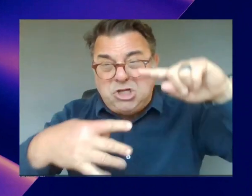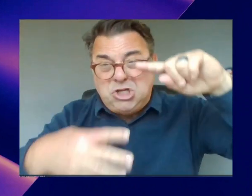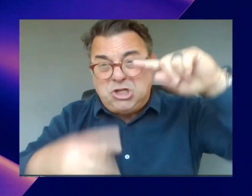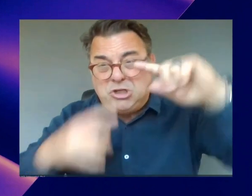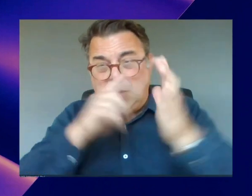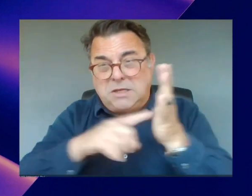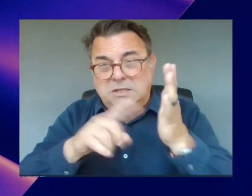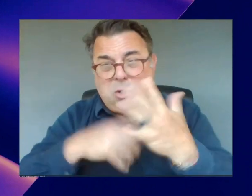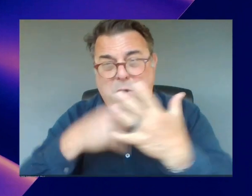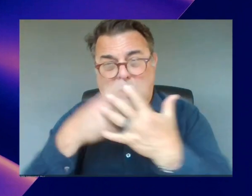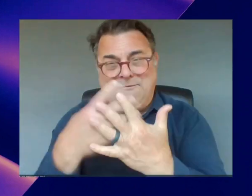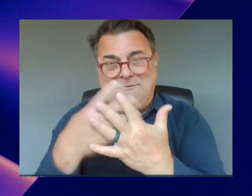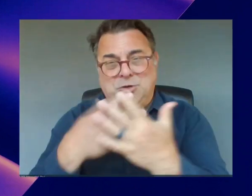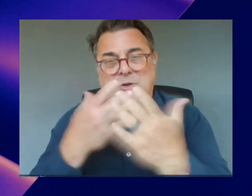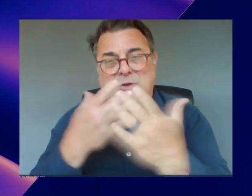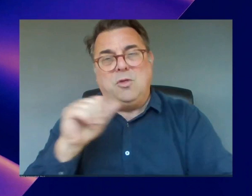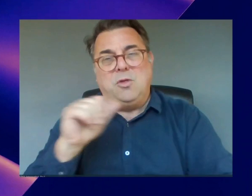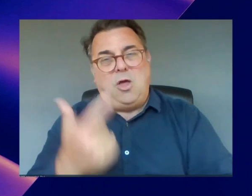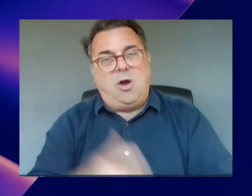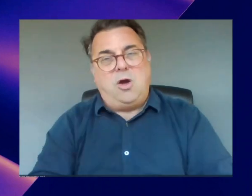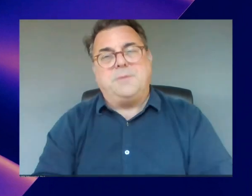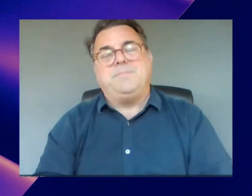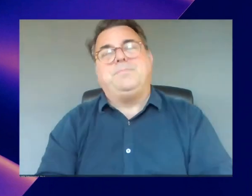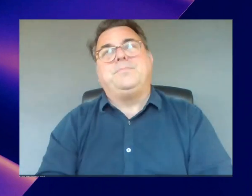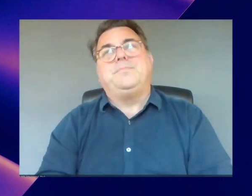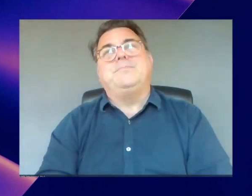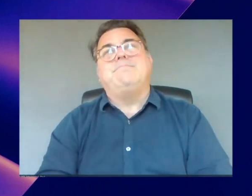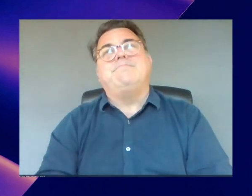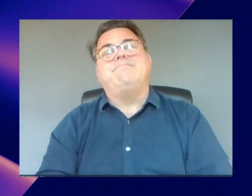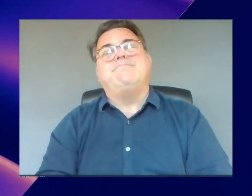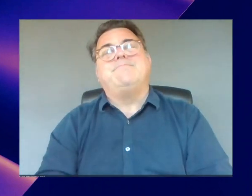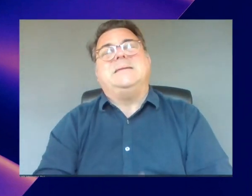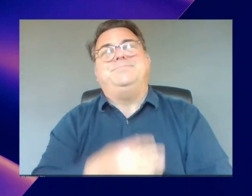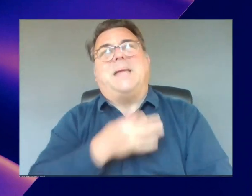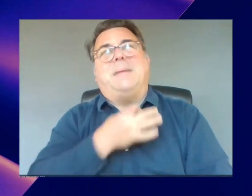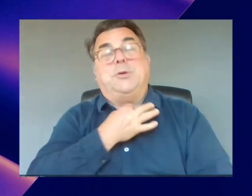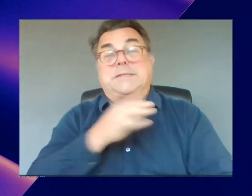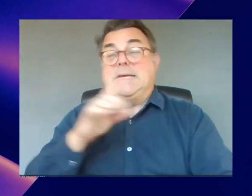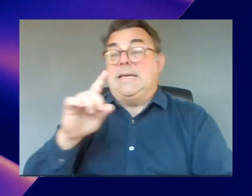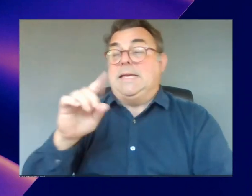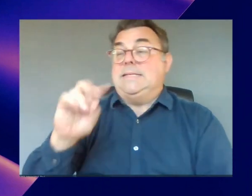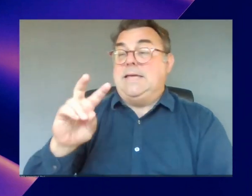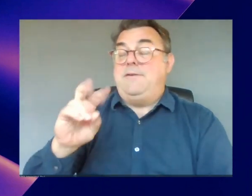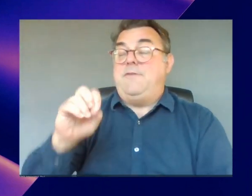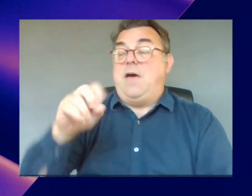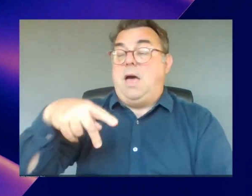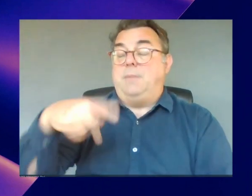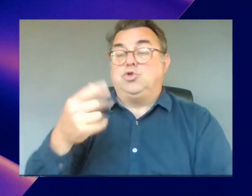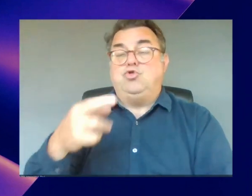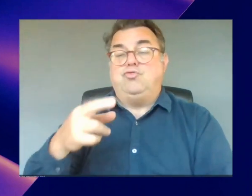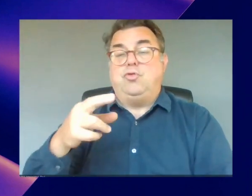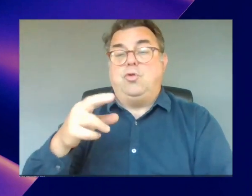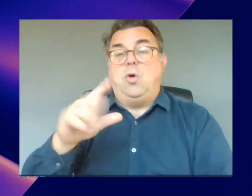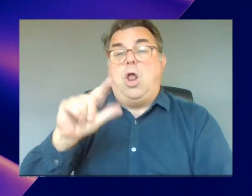across different dimensions. How does the DevOps Guru log anomaly detection help me in that scenario? Of course, that's a good question.